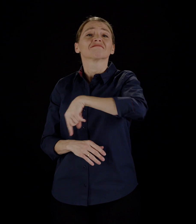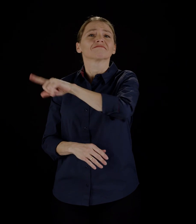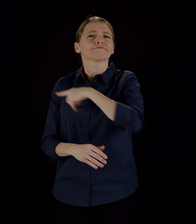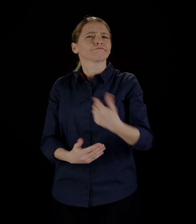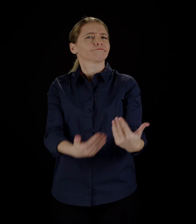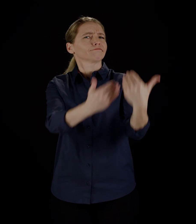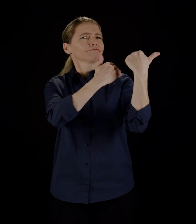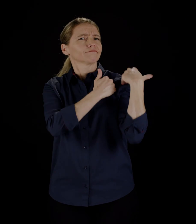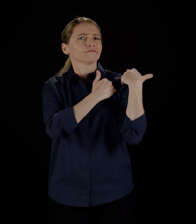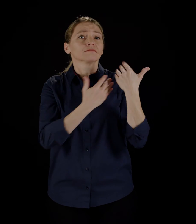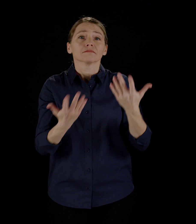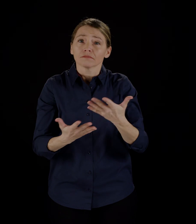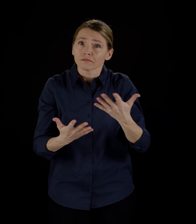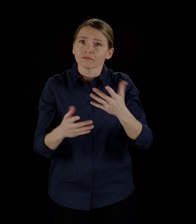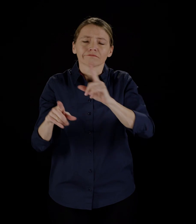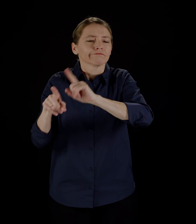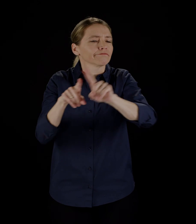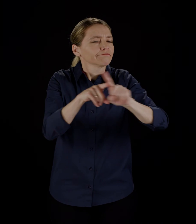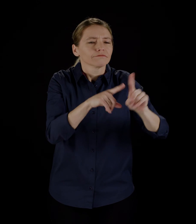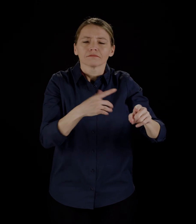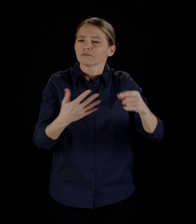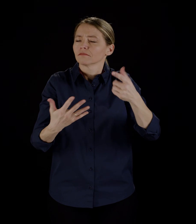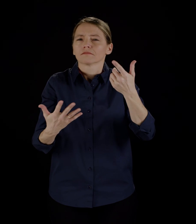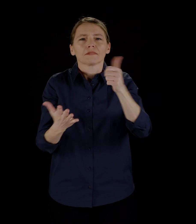They are responsible for all aspects of the account.